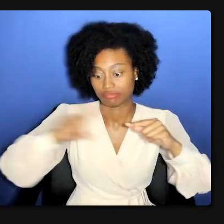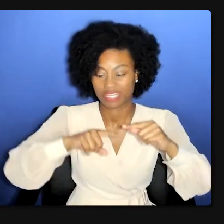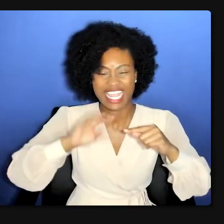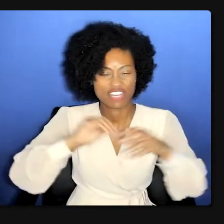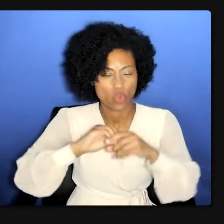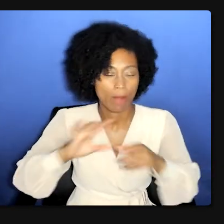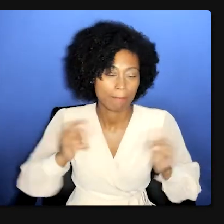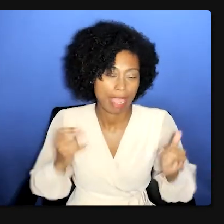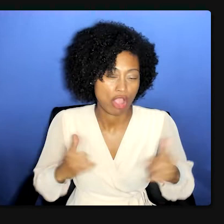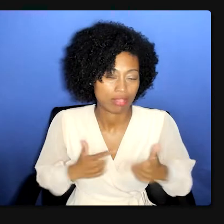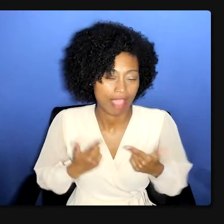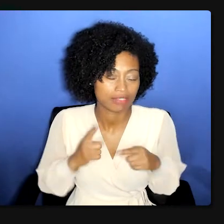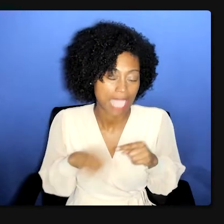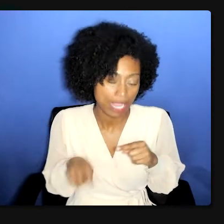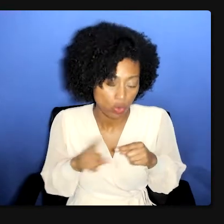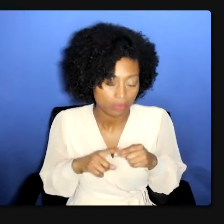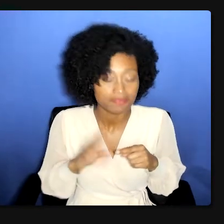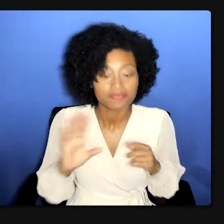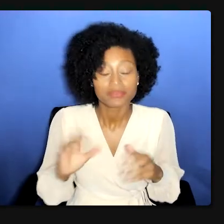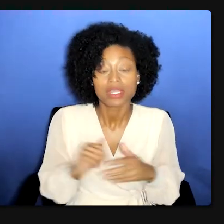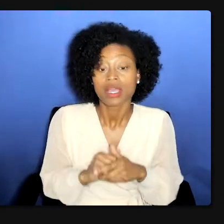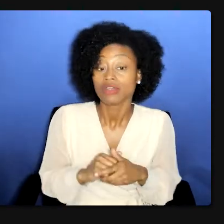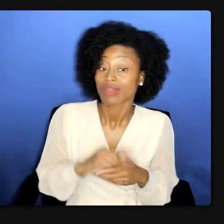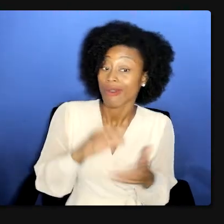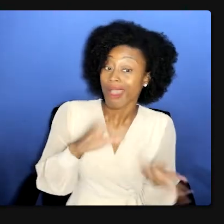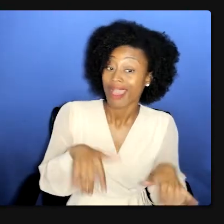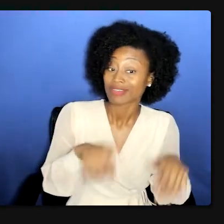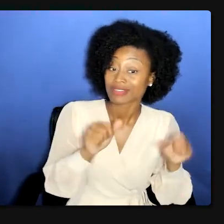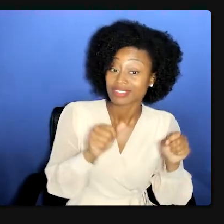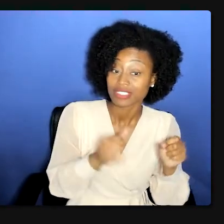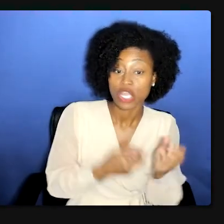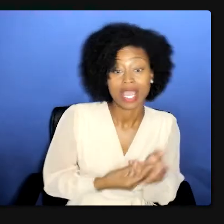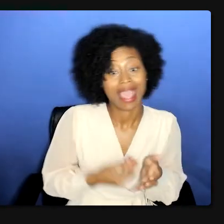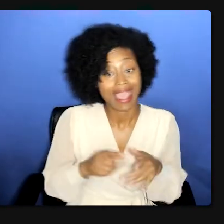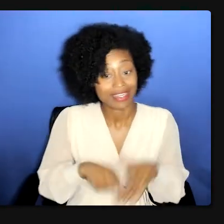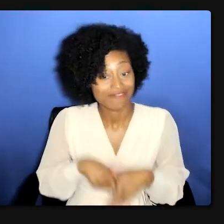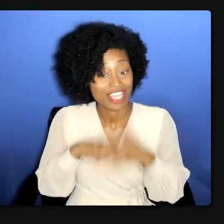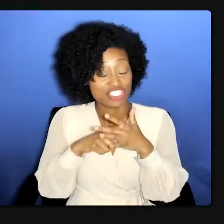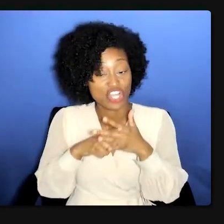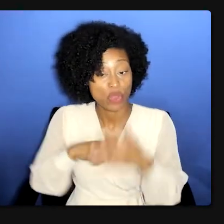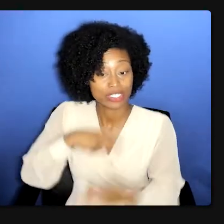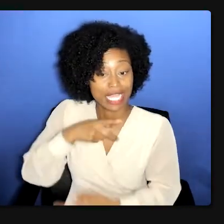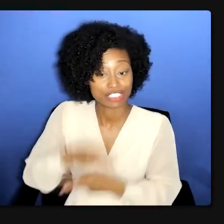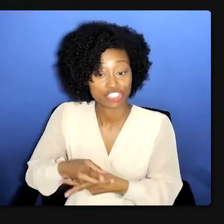which includes acquisition, activation, retention and revenue.